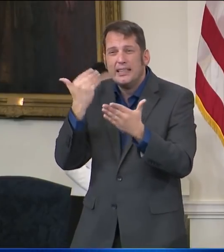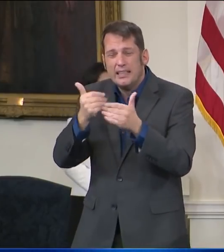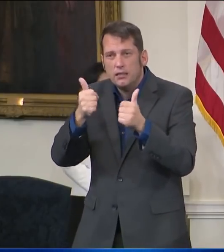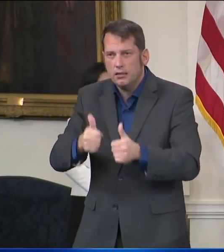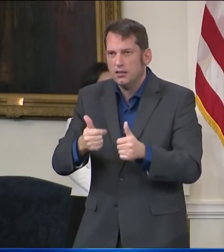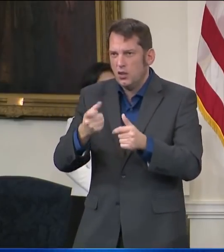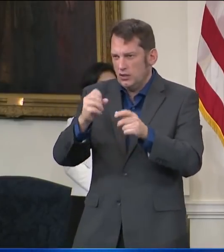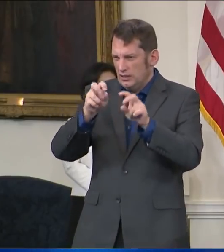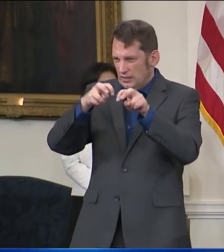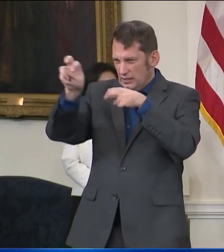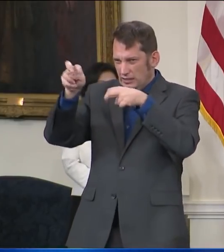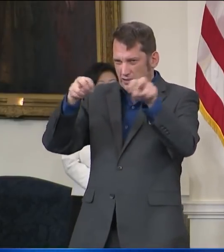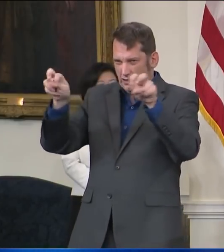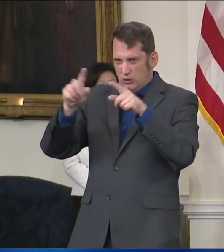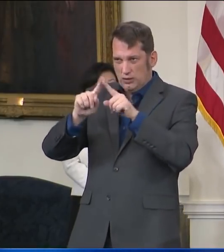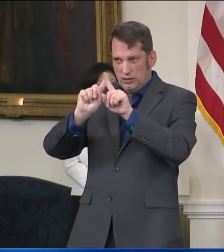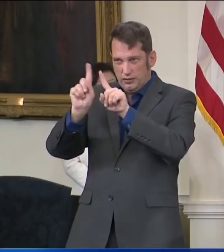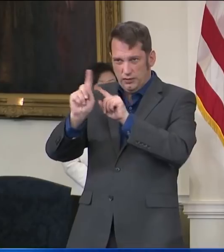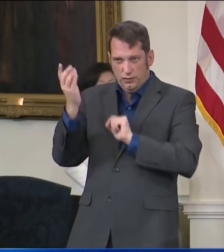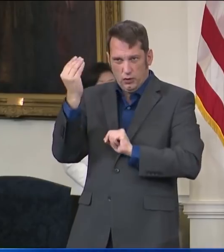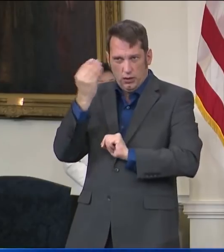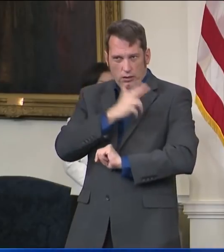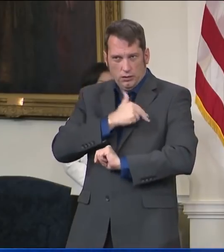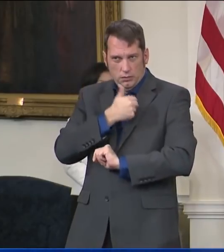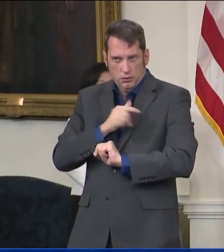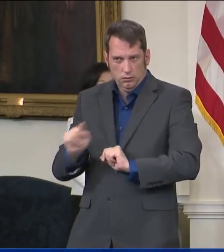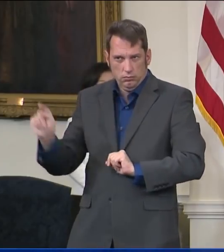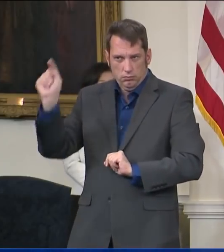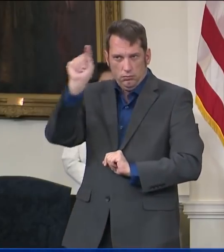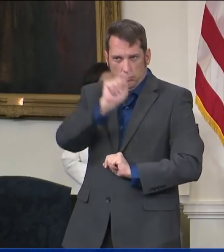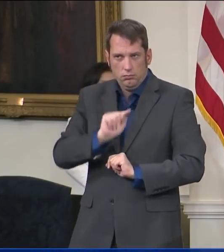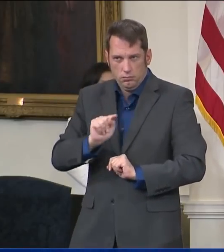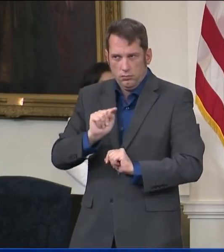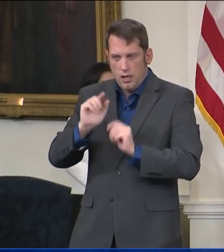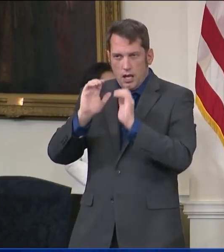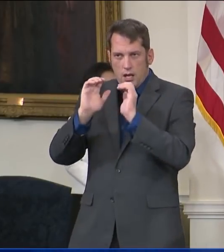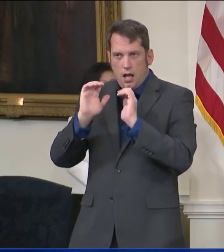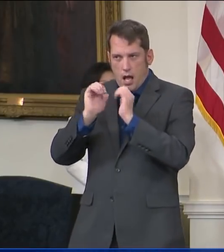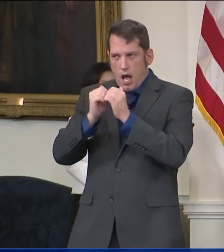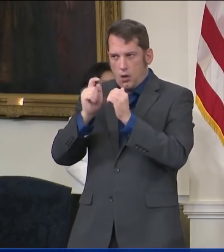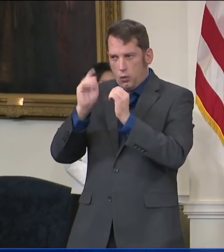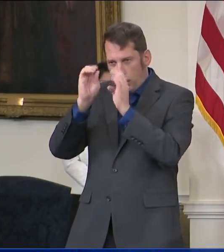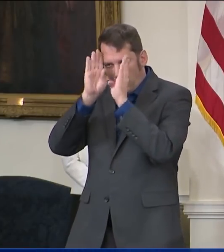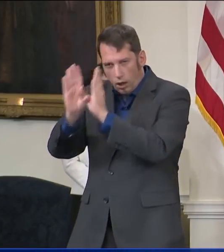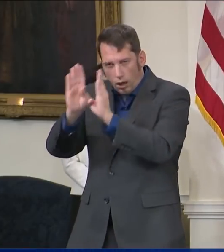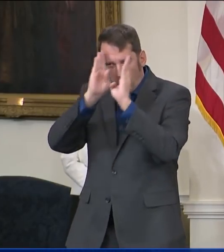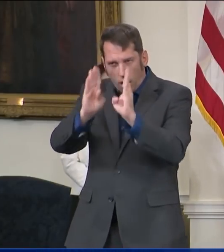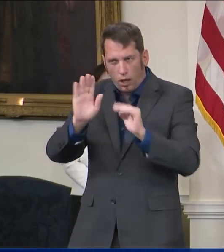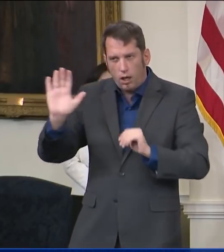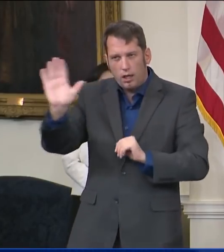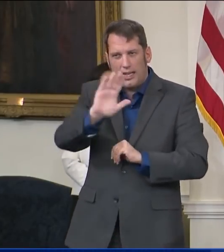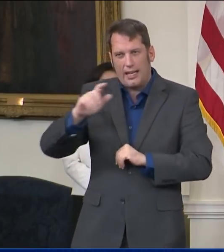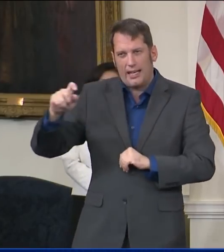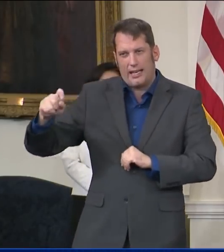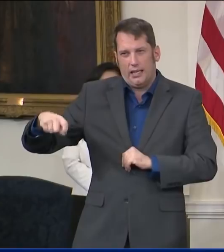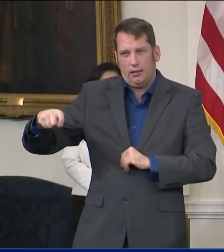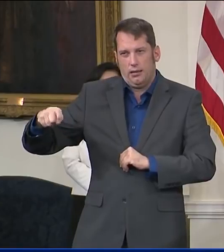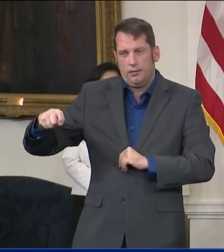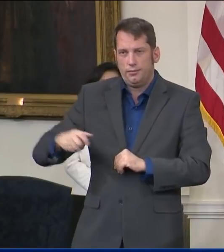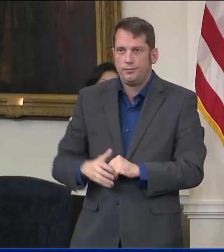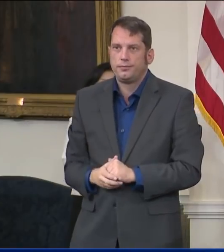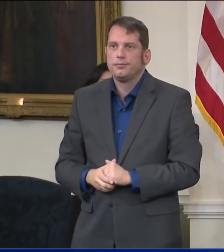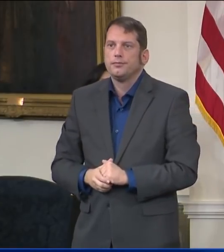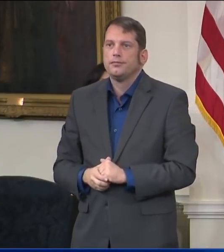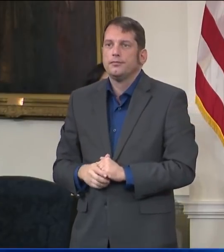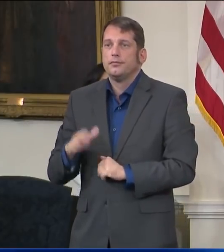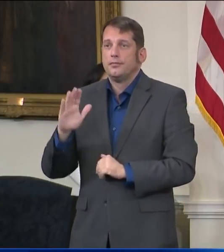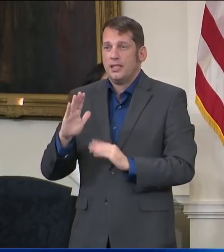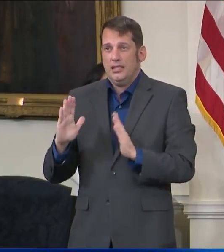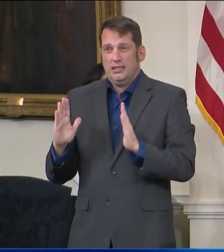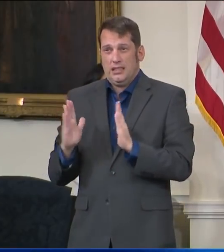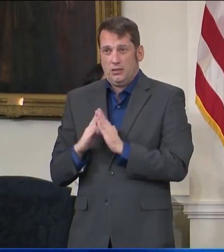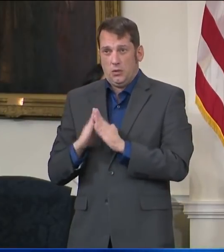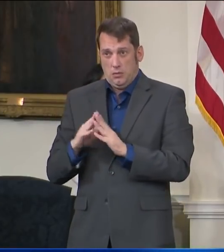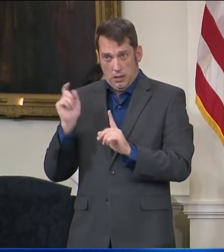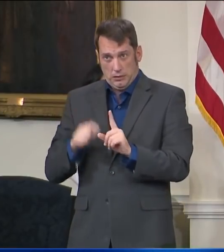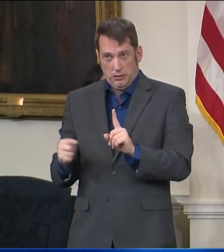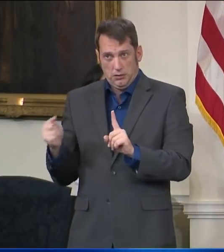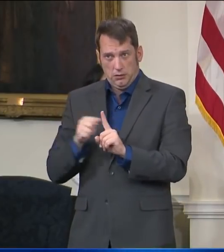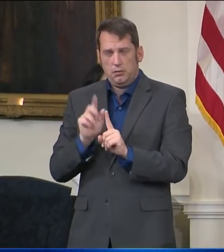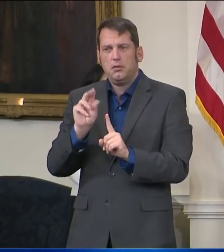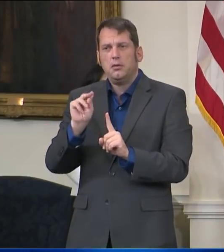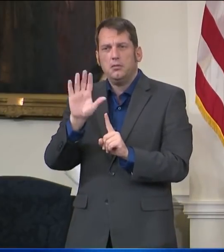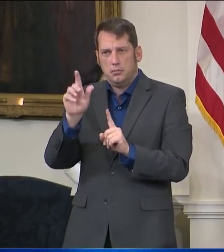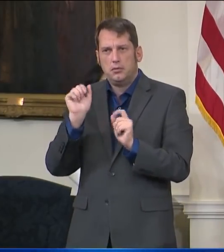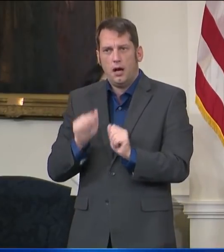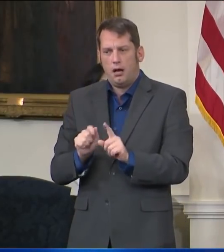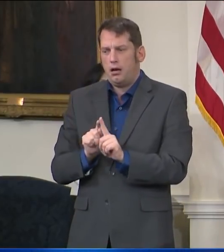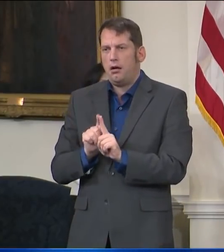MEDICAL SYSTEM ALL 14 HOSPITALS IN A WAY THAT SERVED THE PATIENT’S BEST IN PARTICULAR THE DOWNTOWN MEDICAL CENTER AND DIDN’T TAKE CARE OF EVERY SICK PERSON.